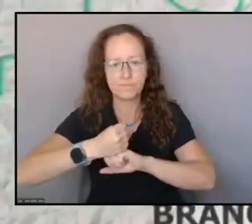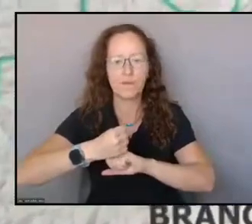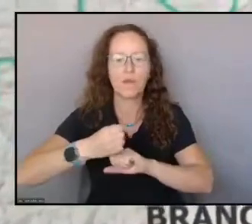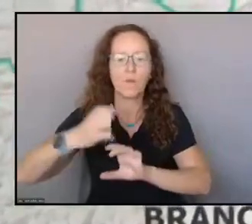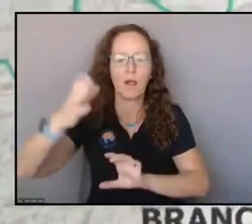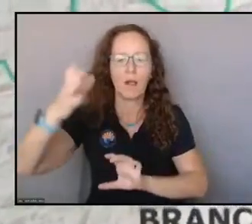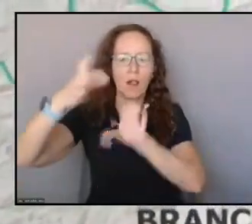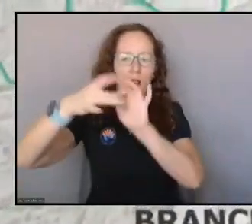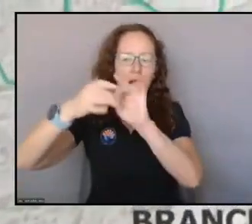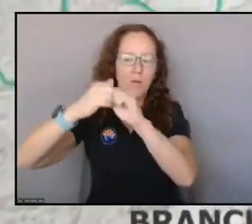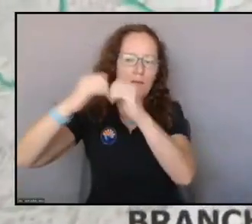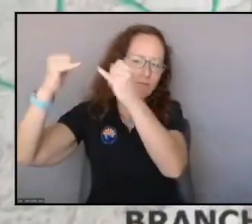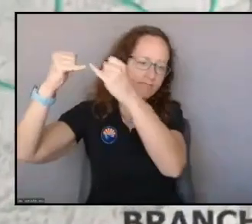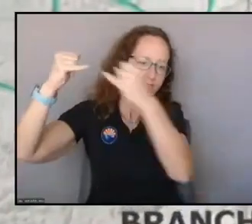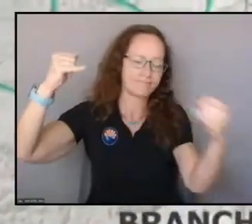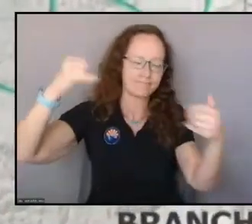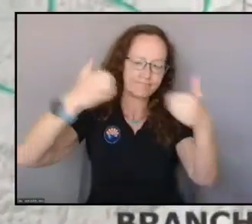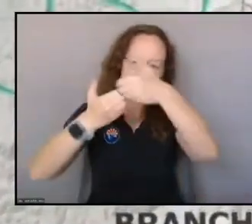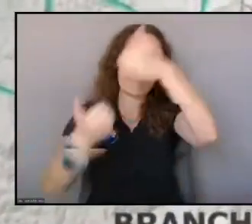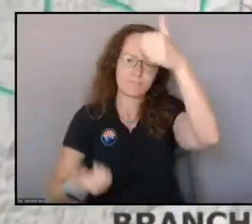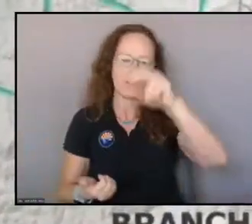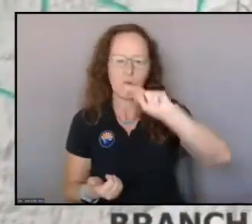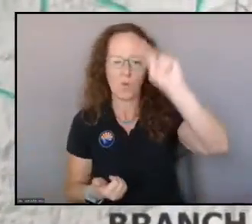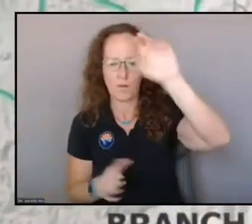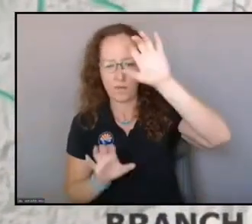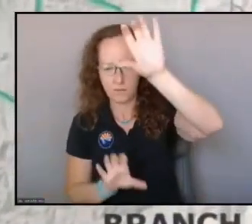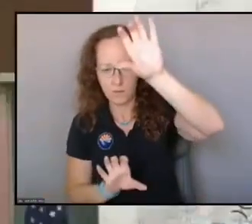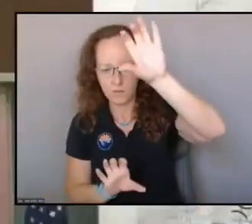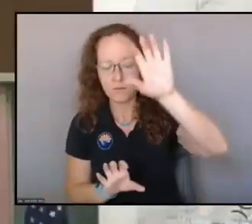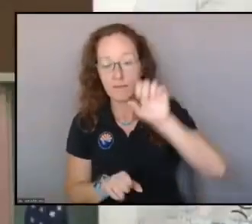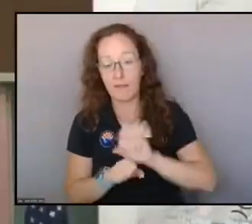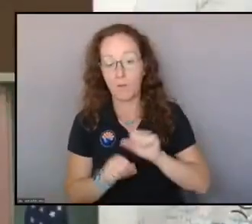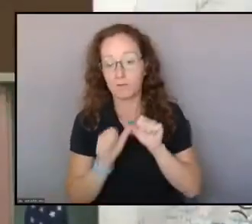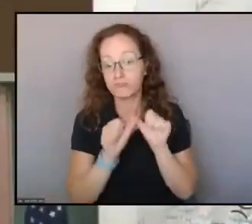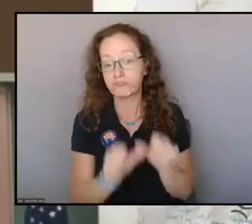A LOT OF GOOD WORK IS CONTINUING IN THOSE AREAS. WE'LL CONTINUE AS THE DAYS PROGRESS.